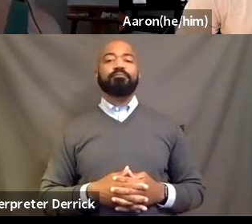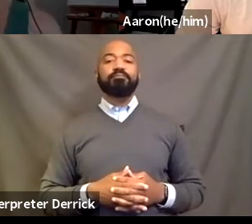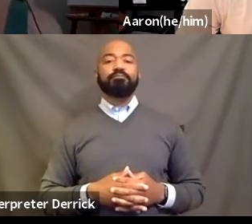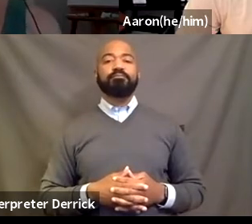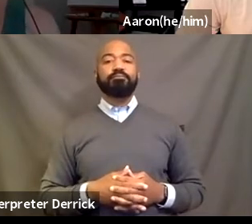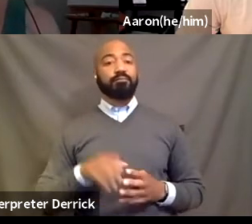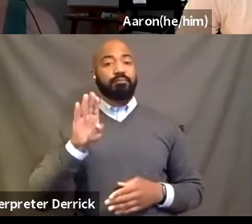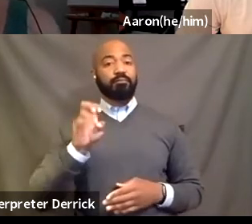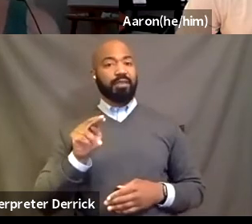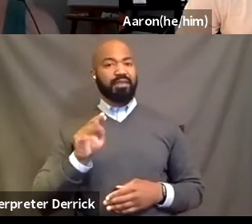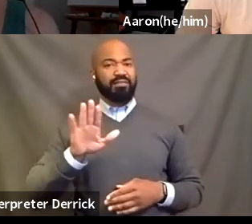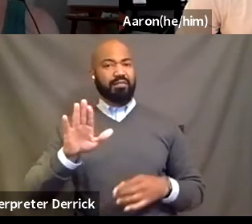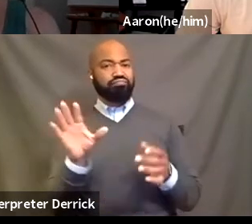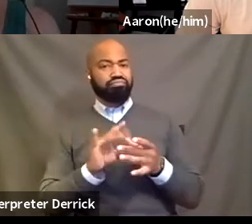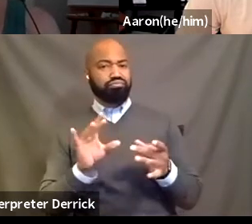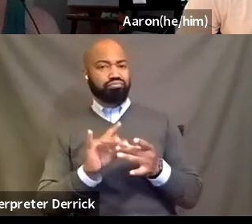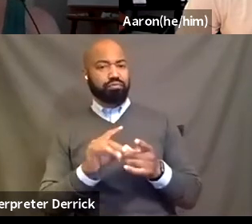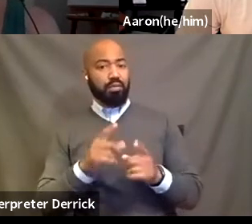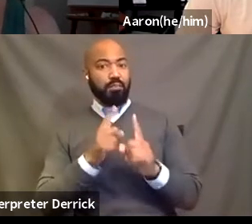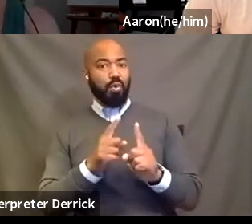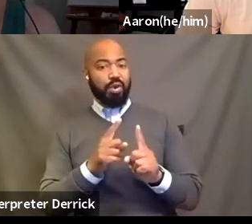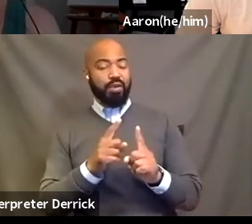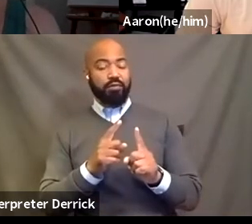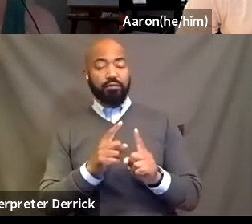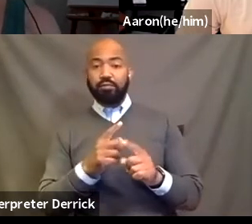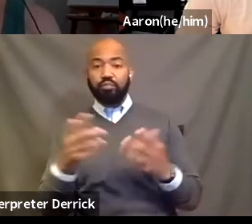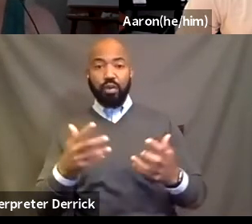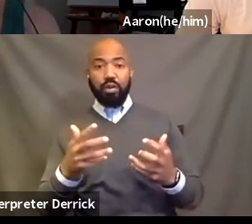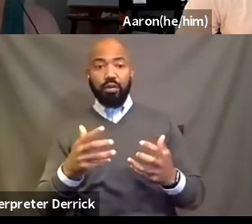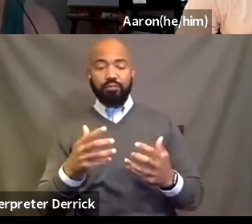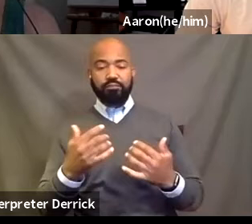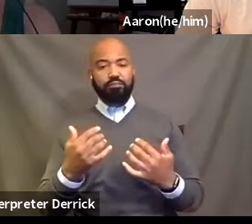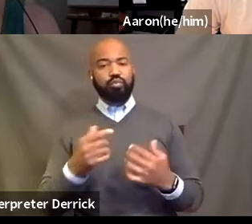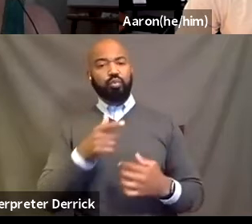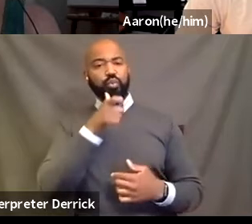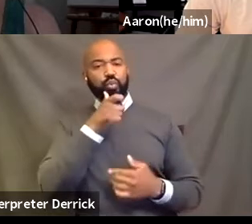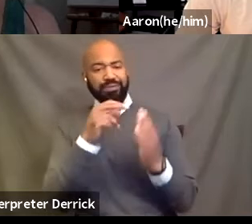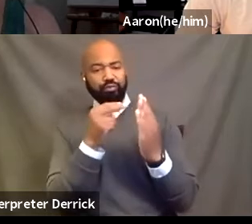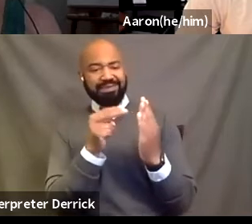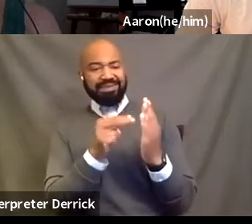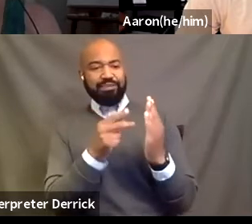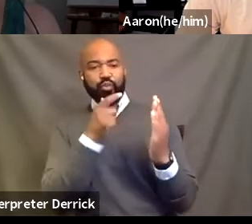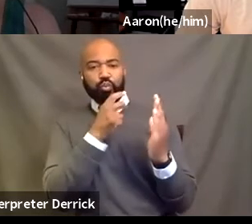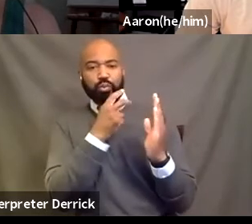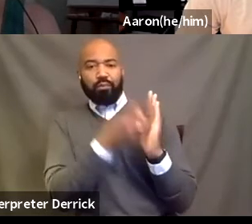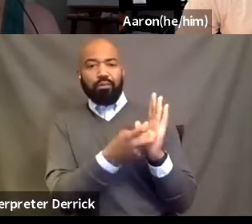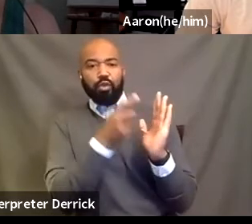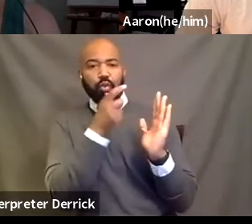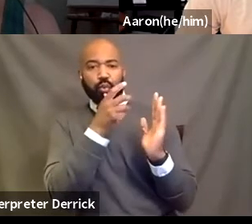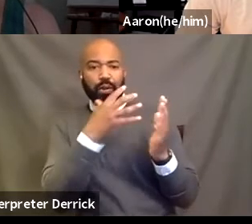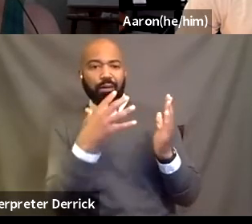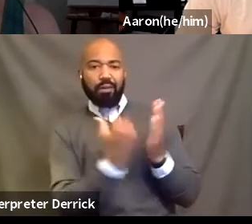Leah (she/her): i've been thinking about design lately, and then we haven't even we haven't chatted for a few days, so this is our chat an ex as well i'm.